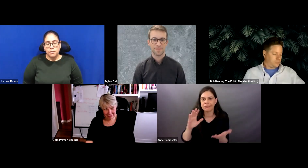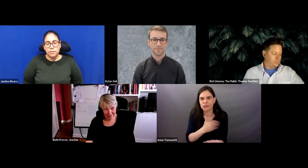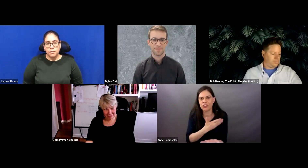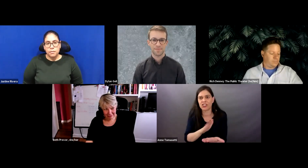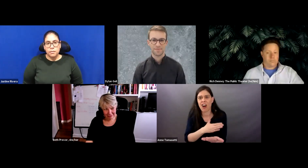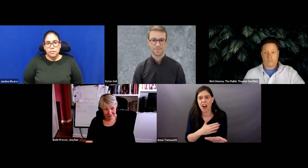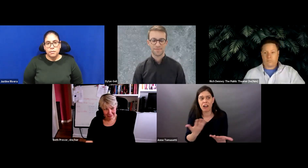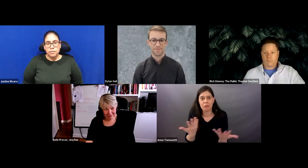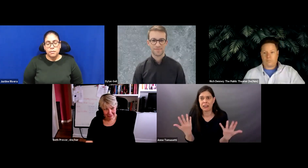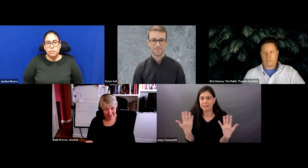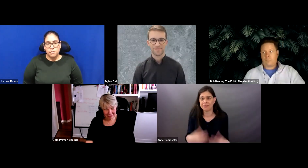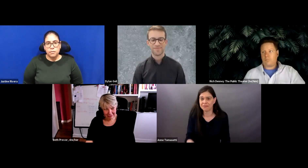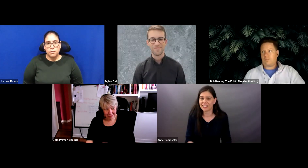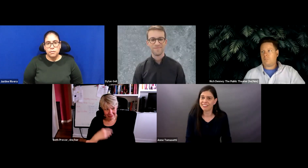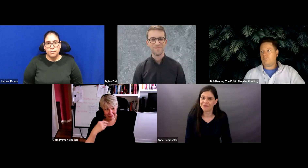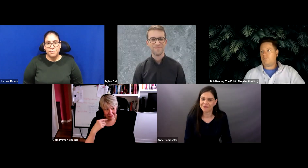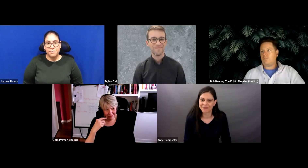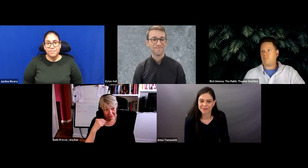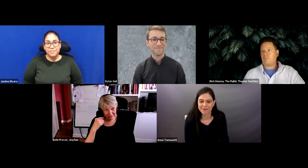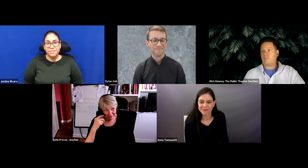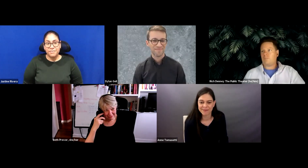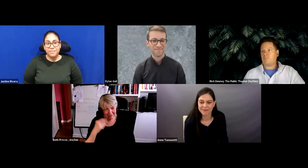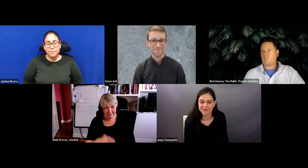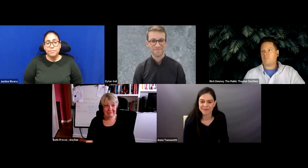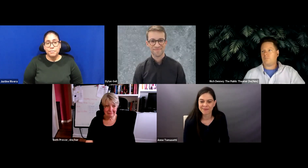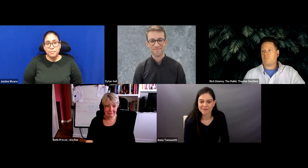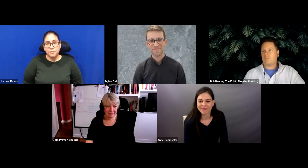everything we could, because it was the final song of the show. It was the most important.